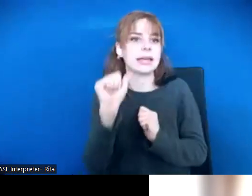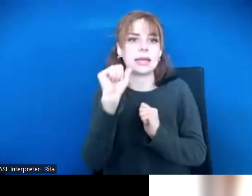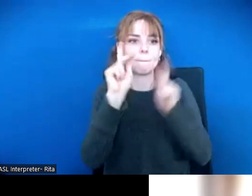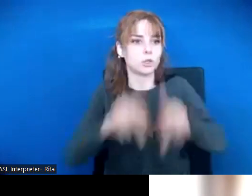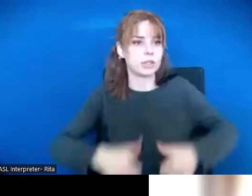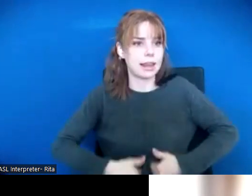to solve that problem. If someone is interested in the lending library, do they need a disability determination? Who is the lending library for?